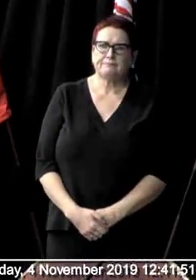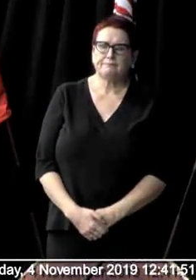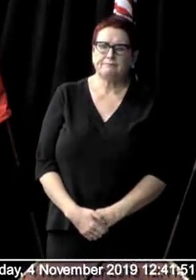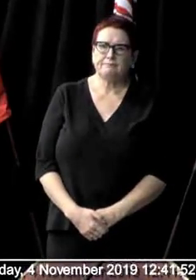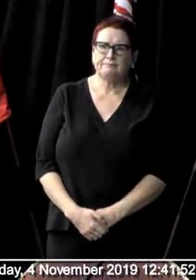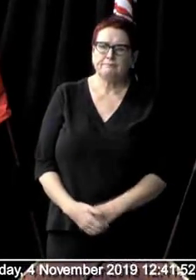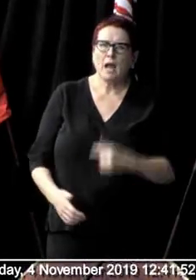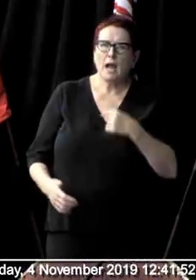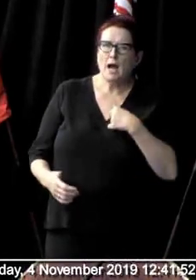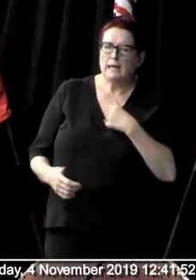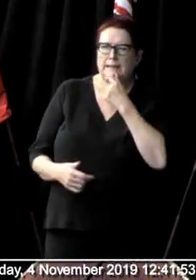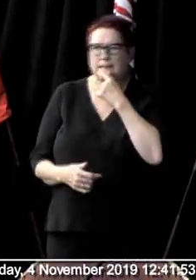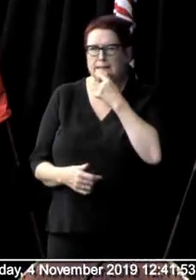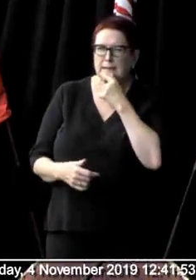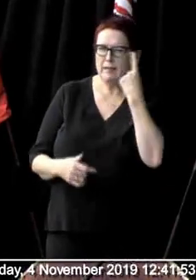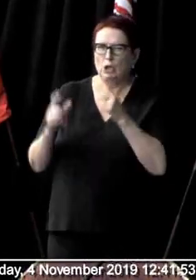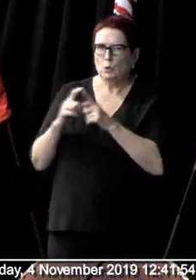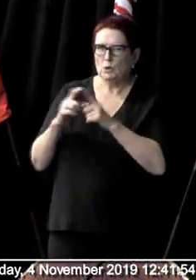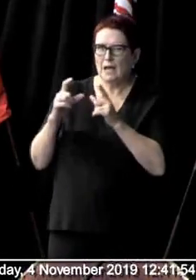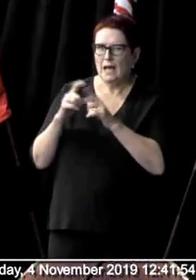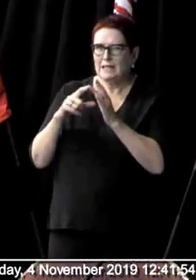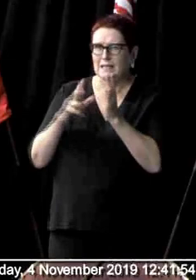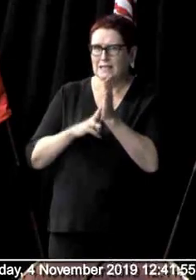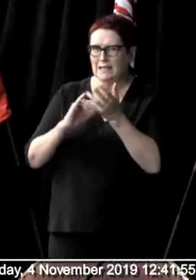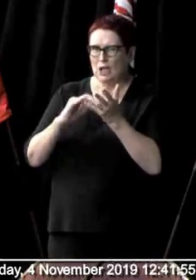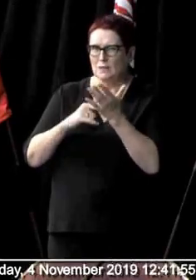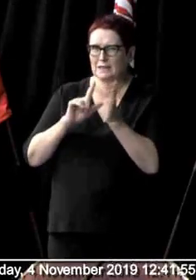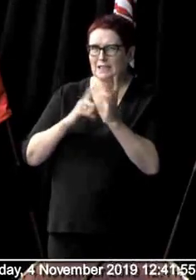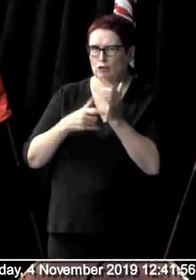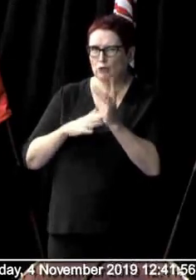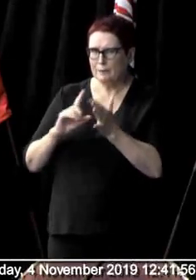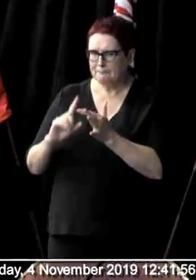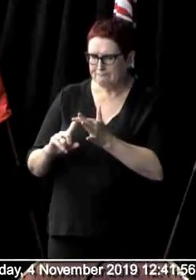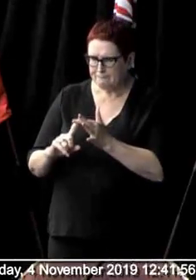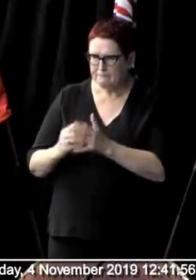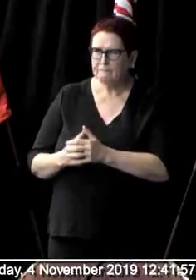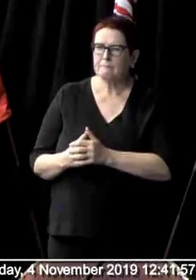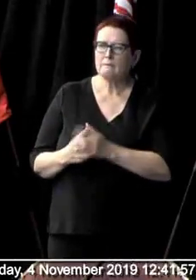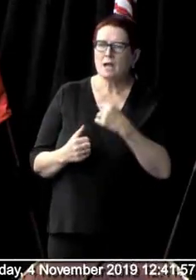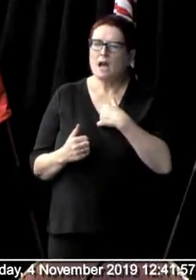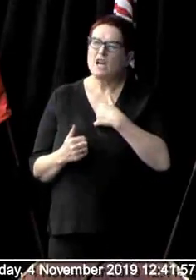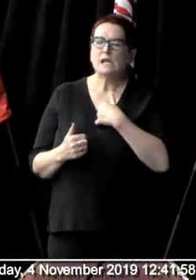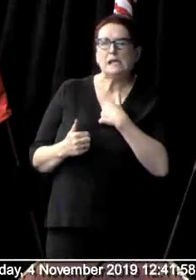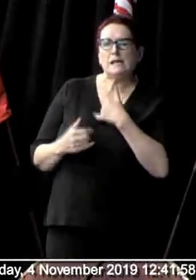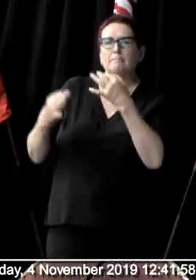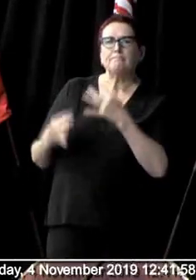so I initially opted for a private girls school.